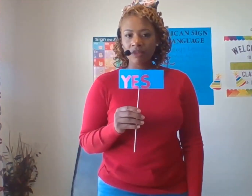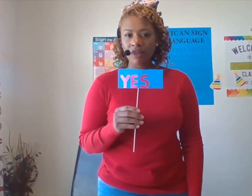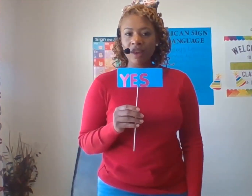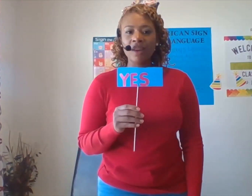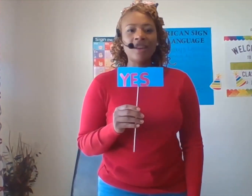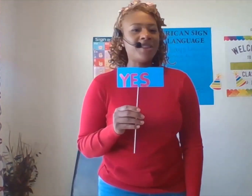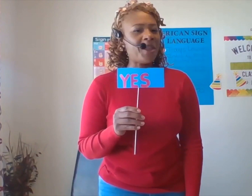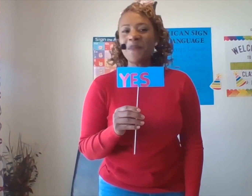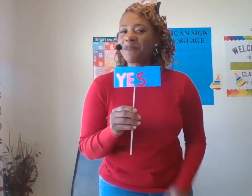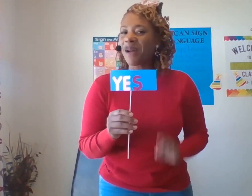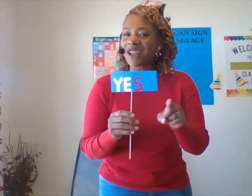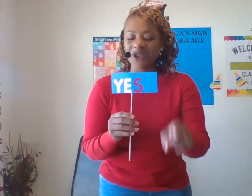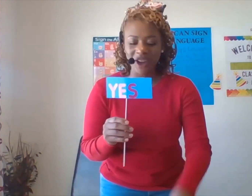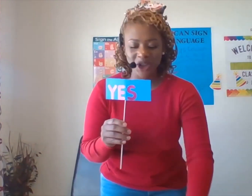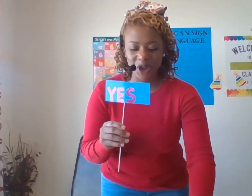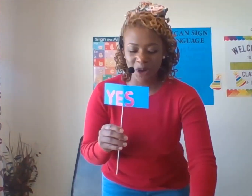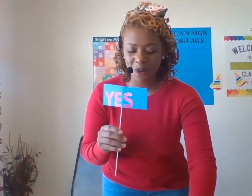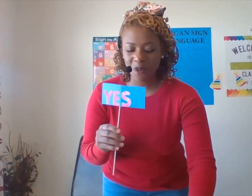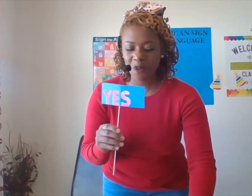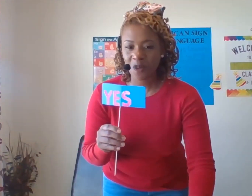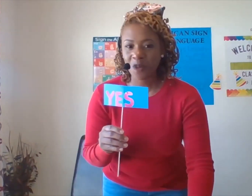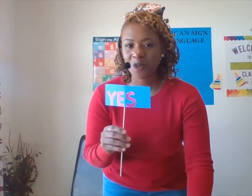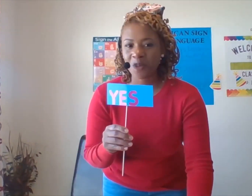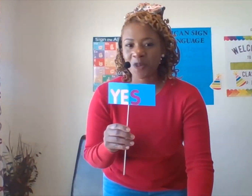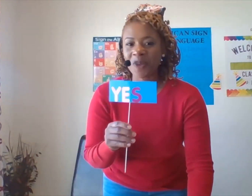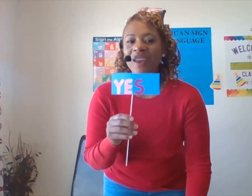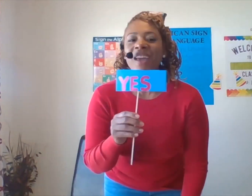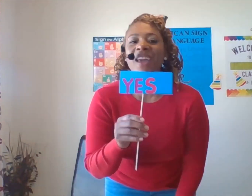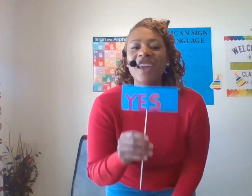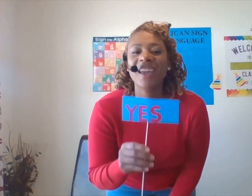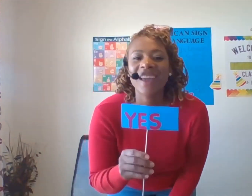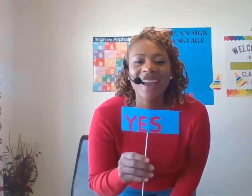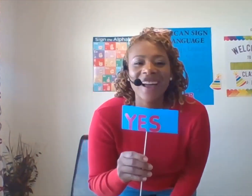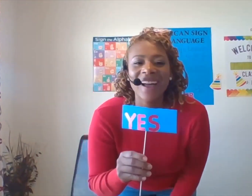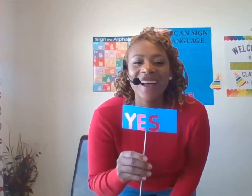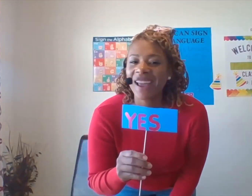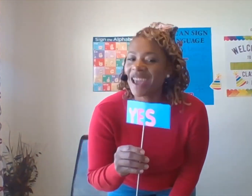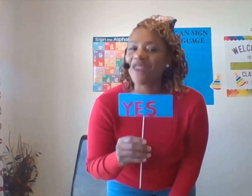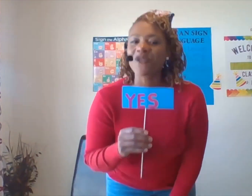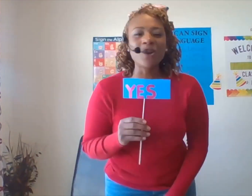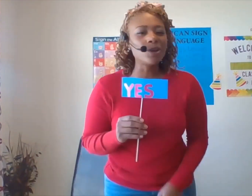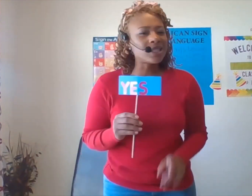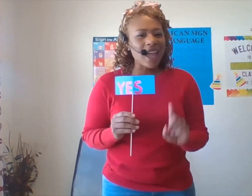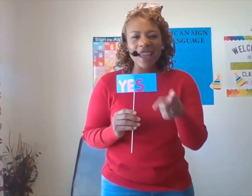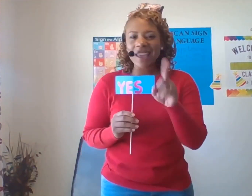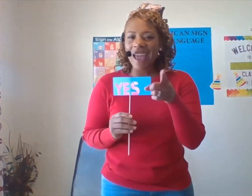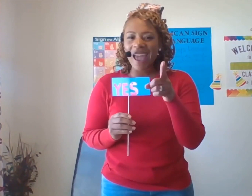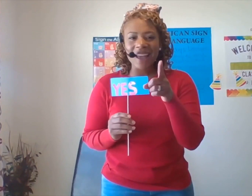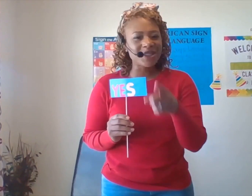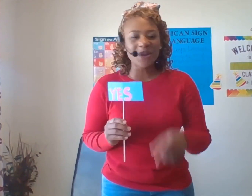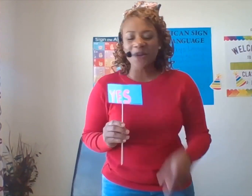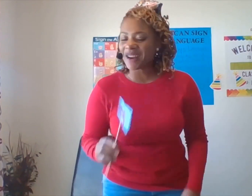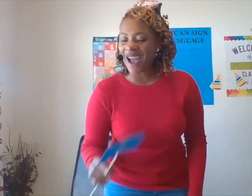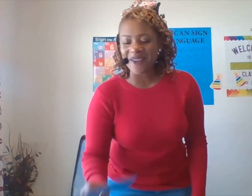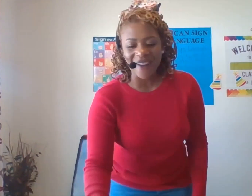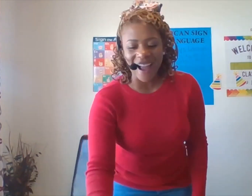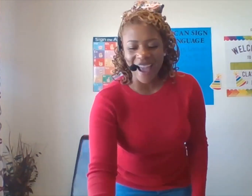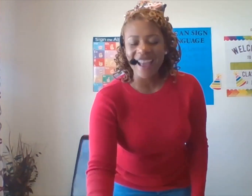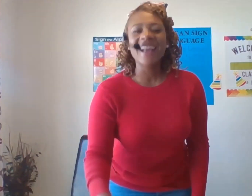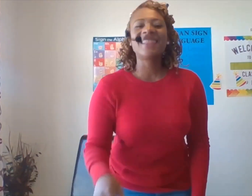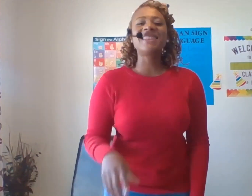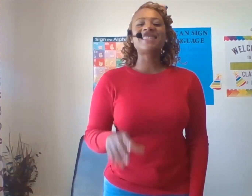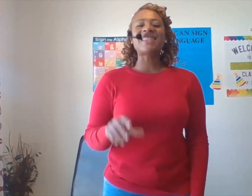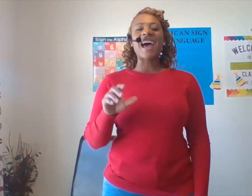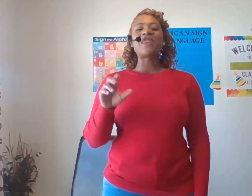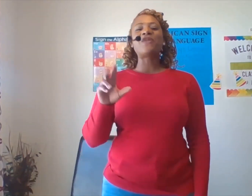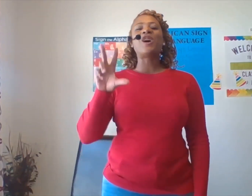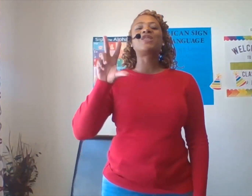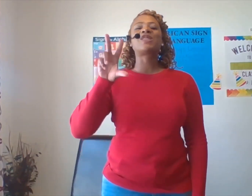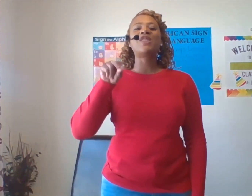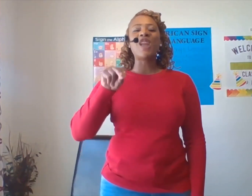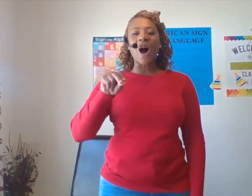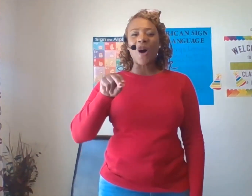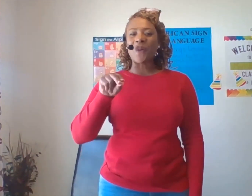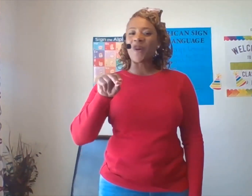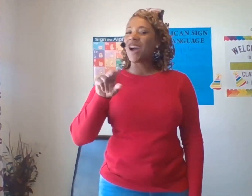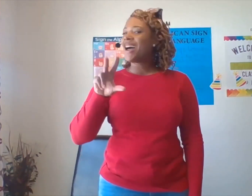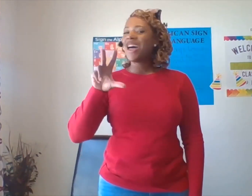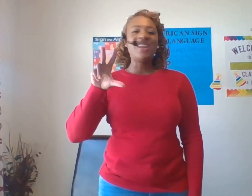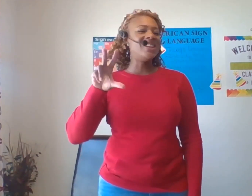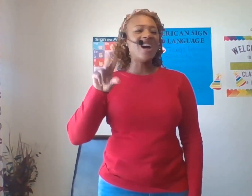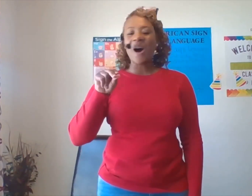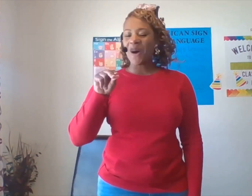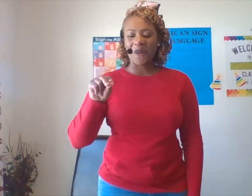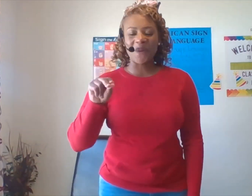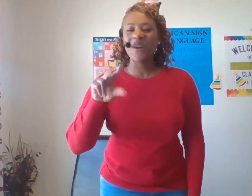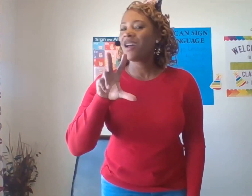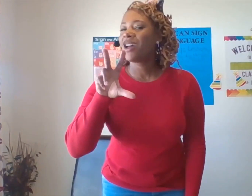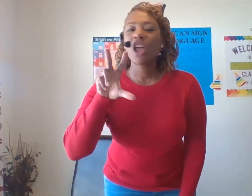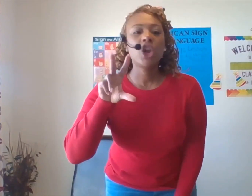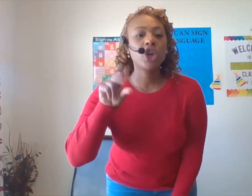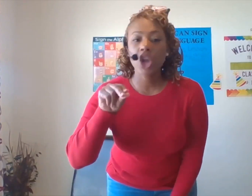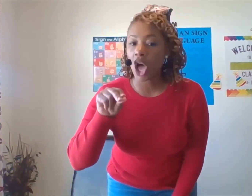nope I tricked you if you say yes you were not right the sign was no no no